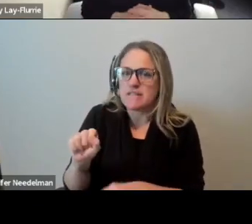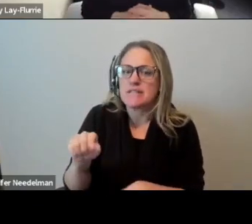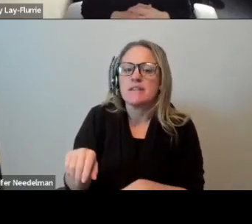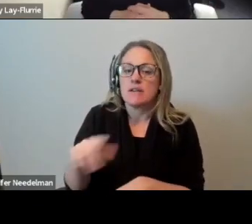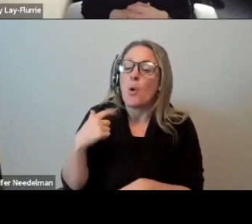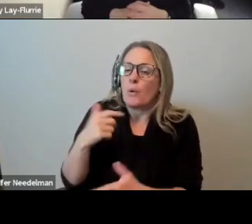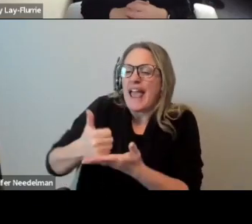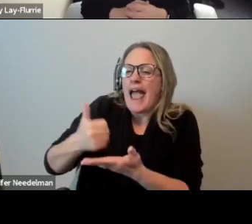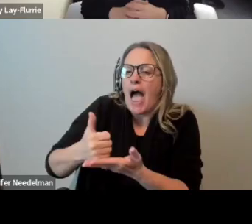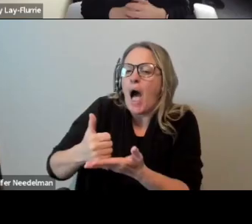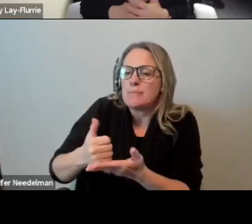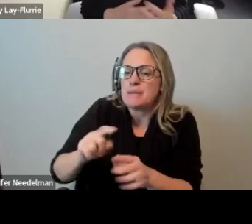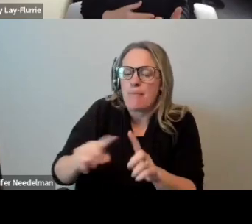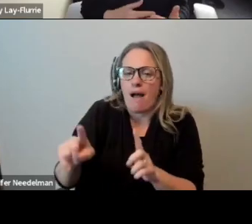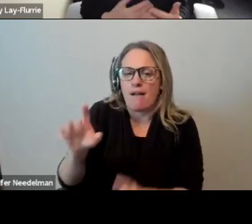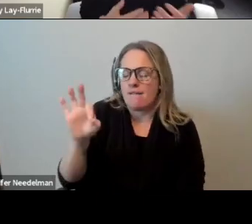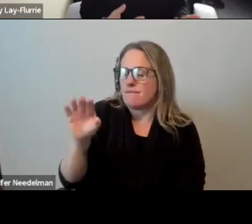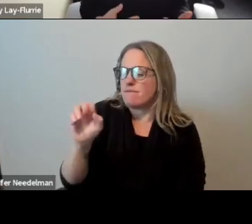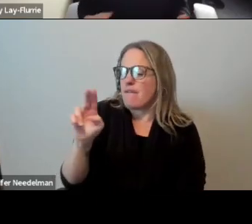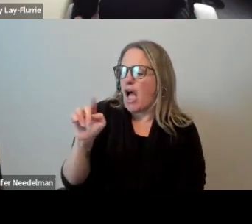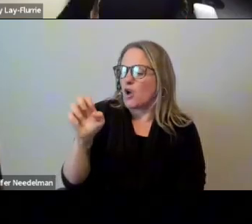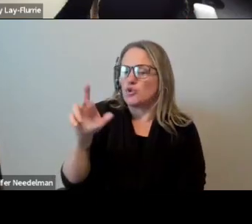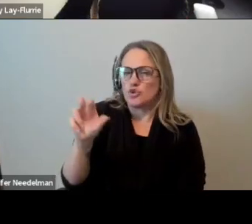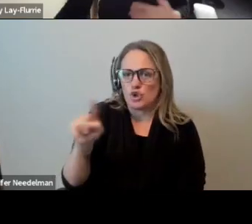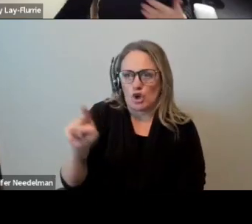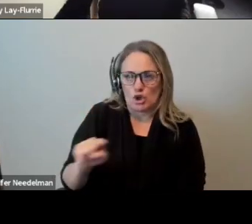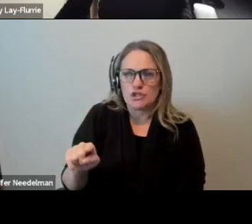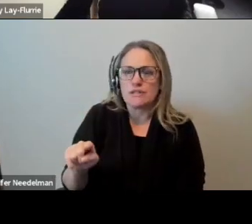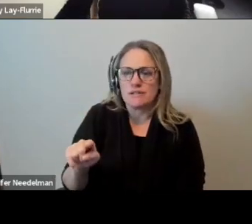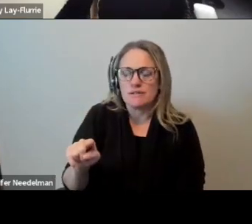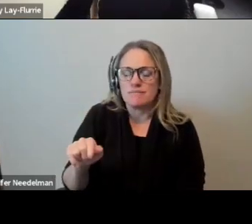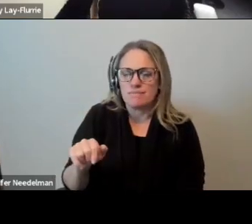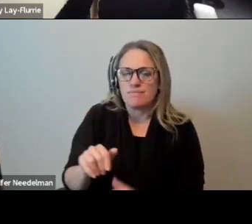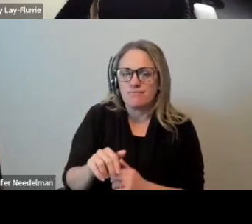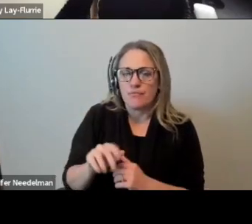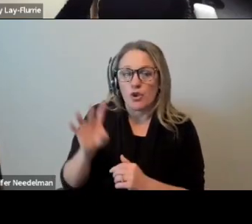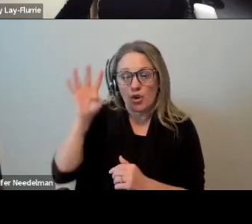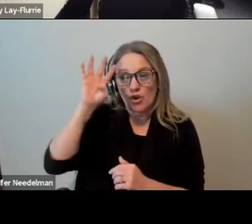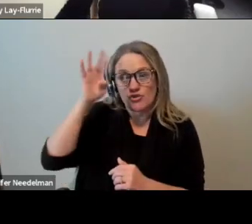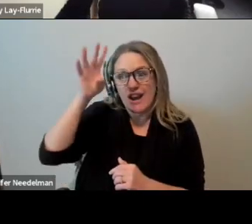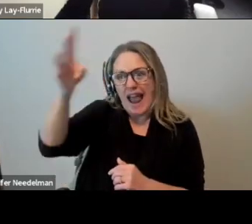And you'll see many Microsoft employees as a part of it. It was created in the UK.